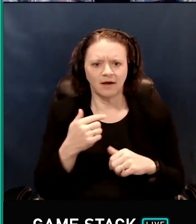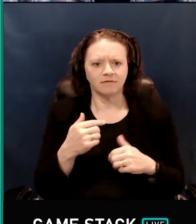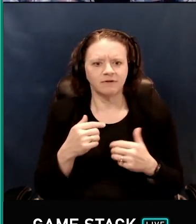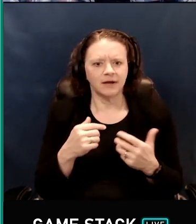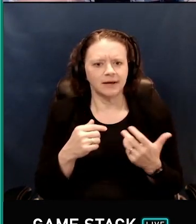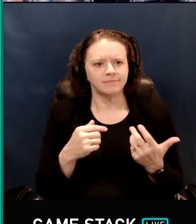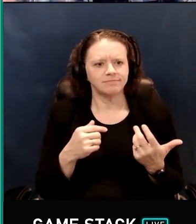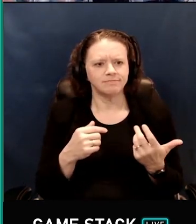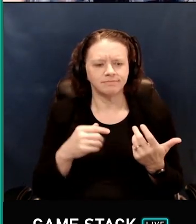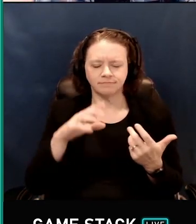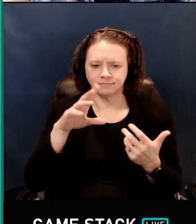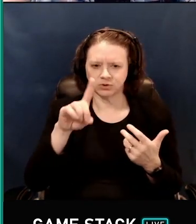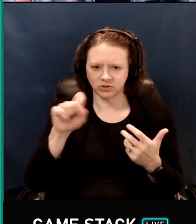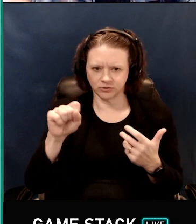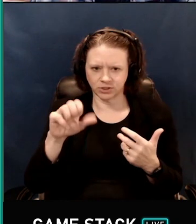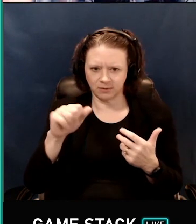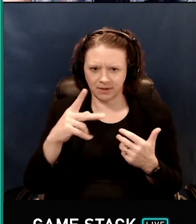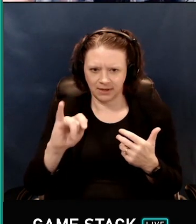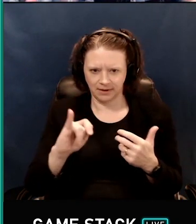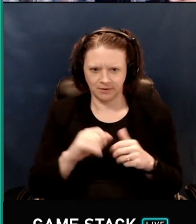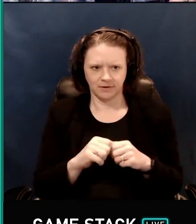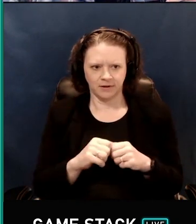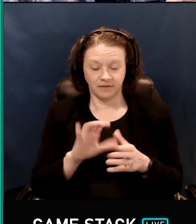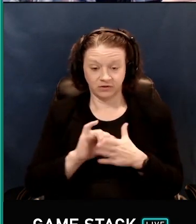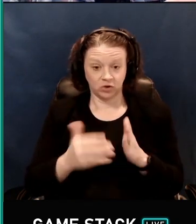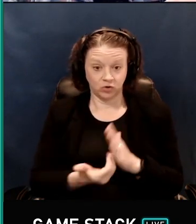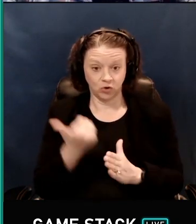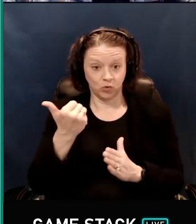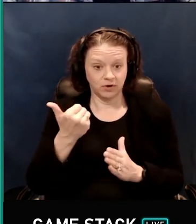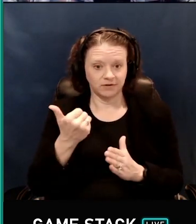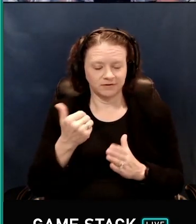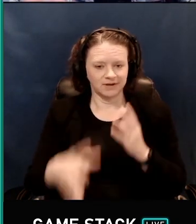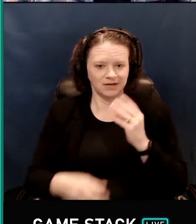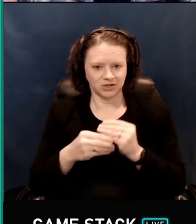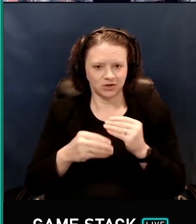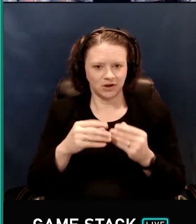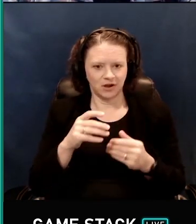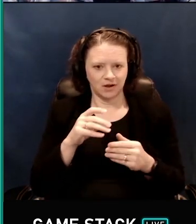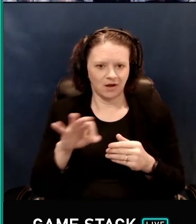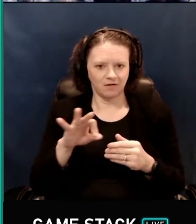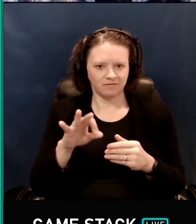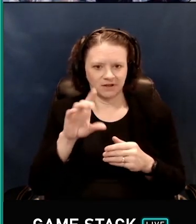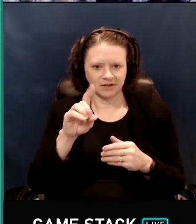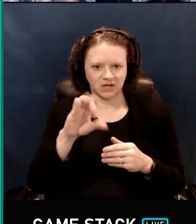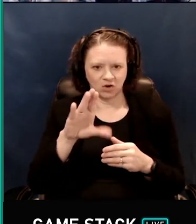It's essentially the newest addition to DirectX families of APIs. There's D3D DirectStorage,